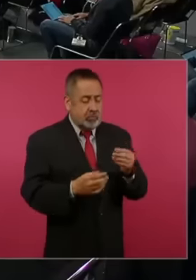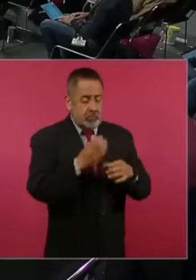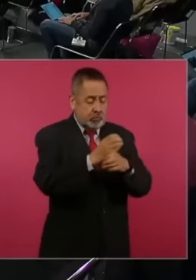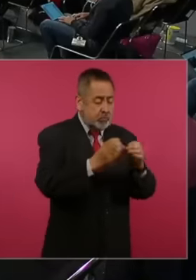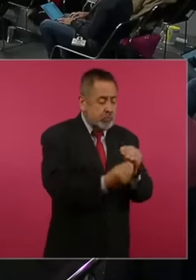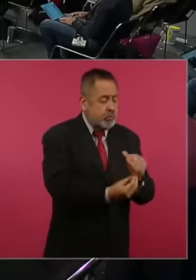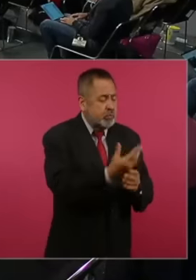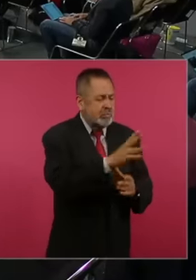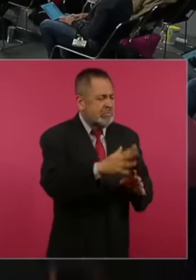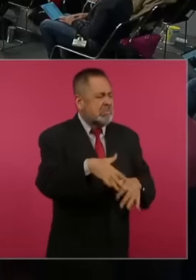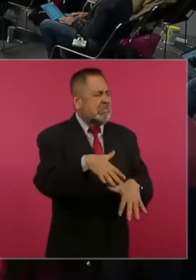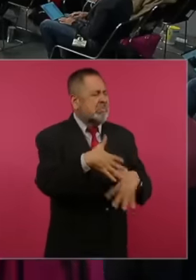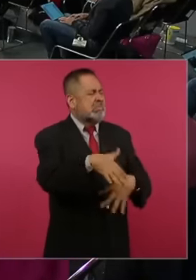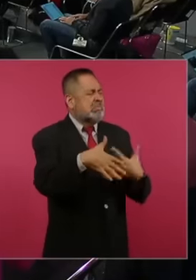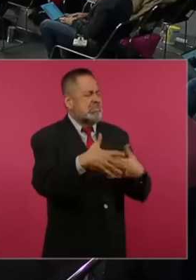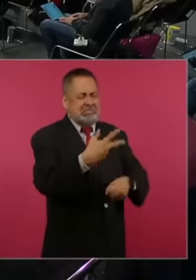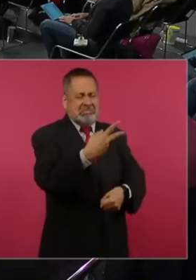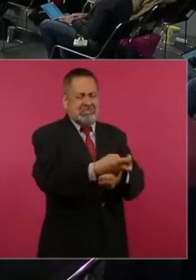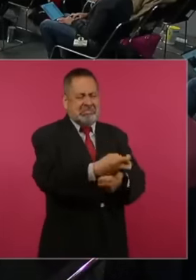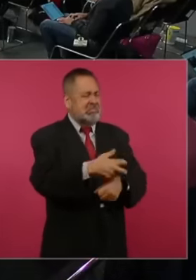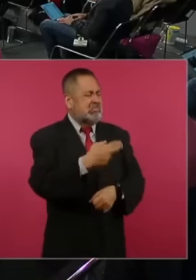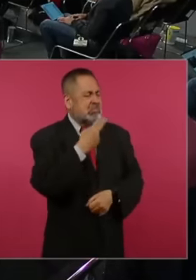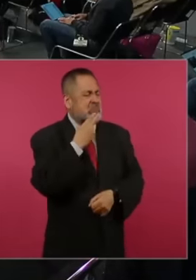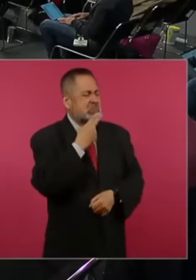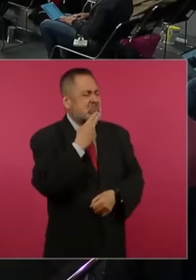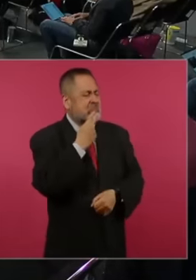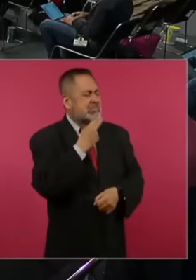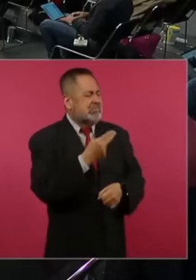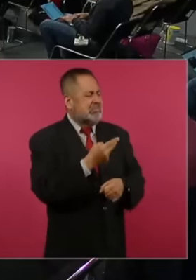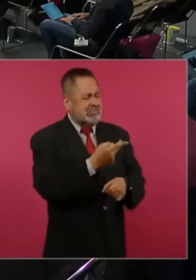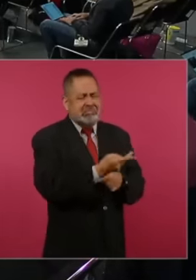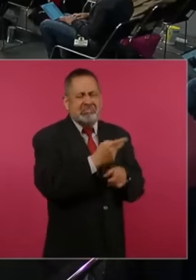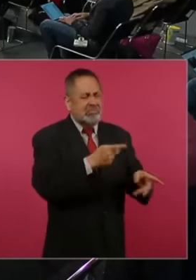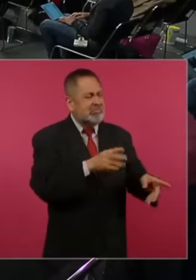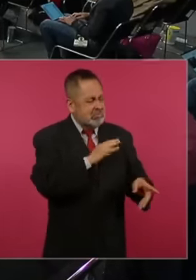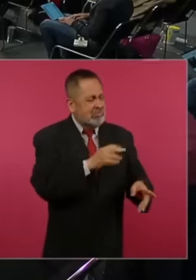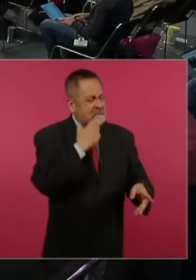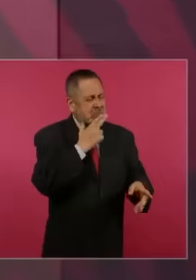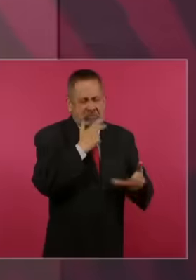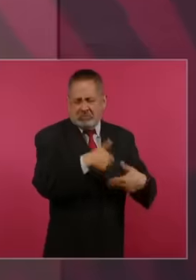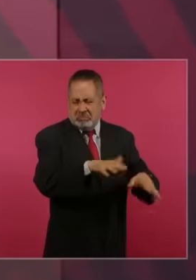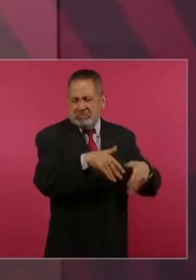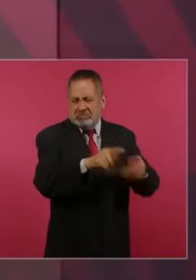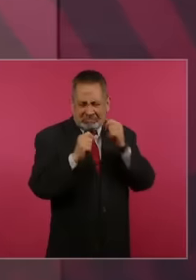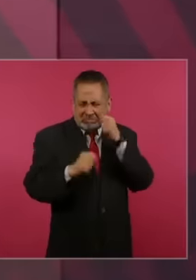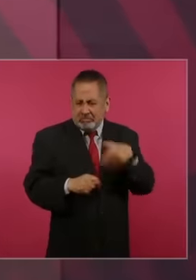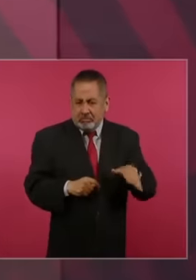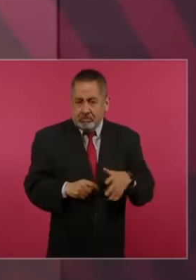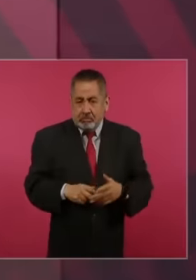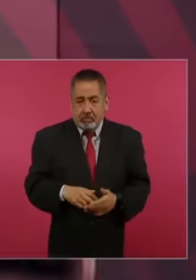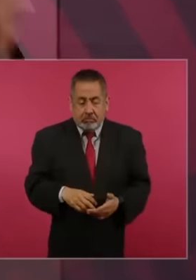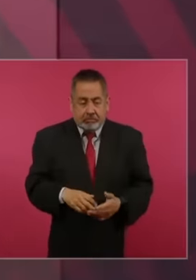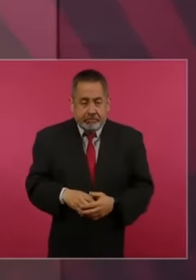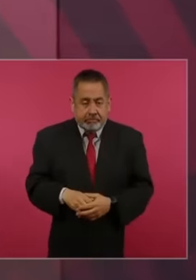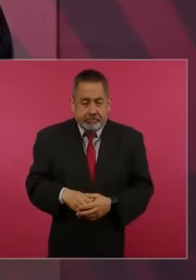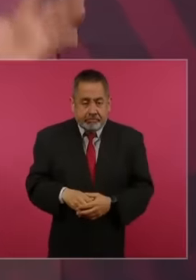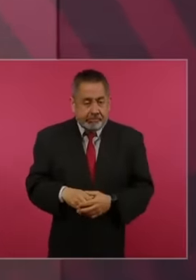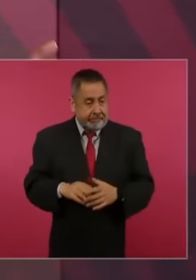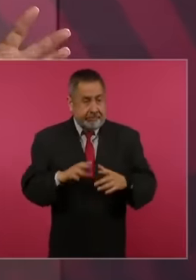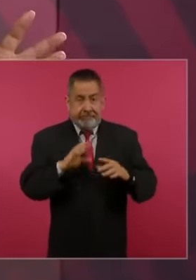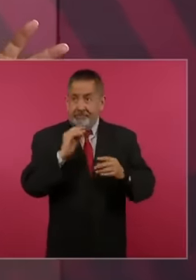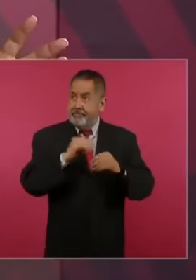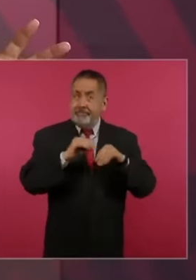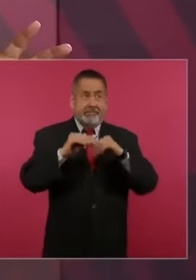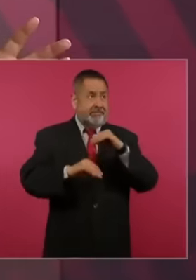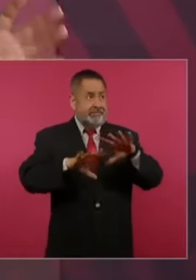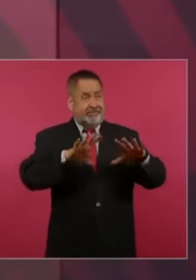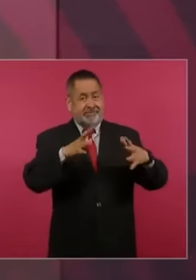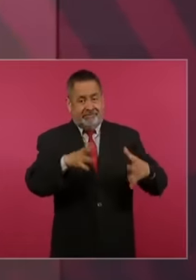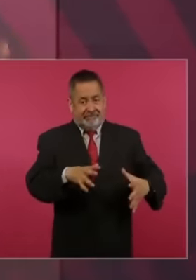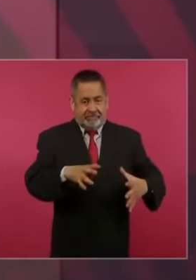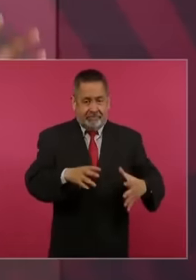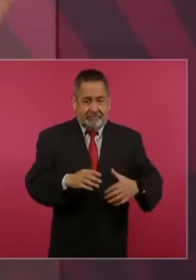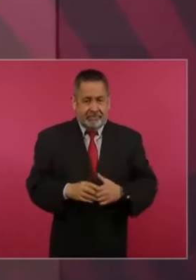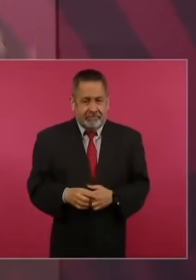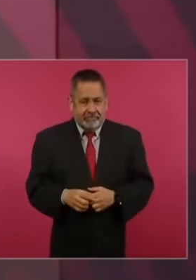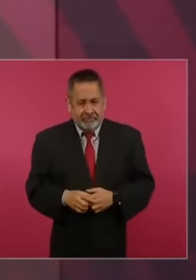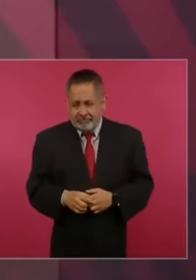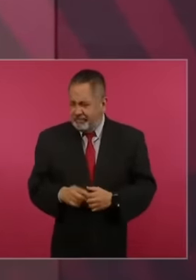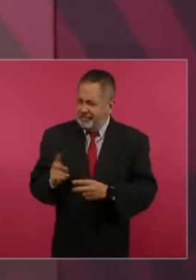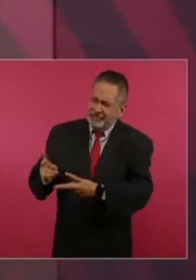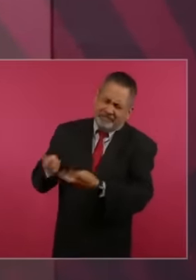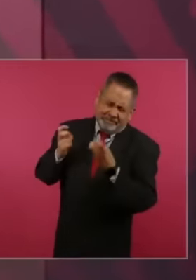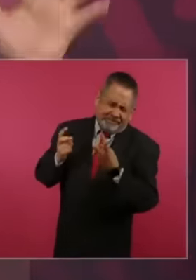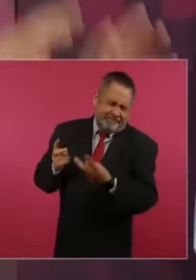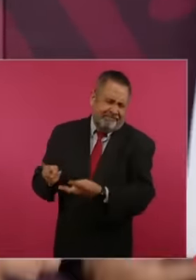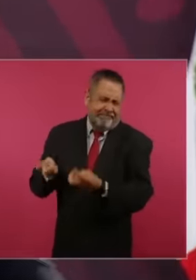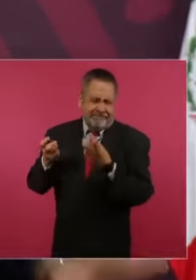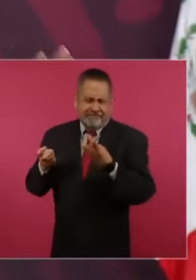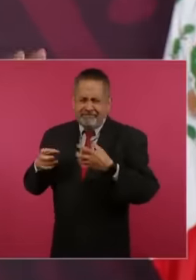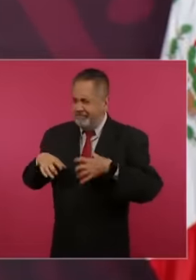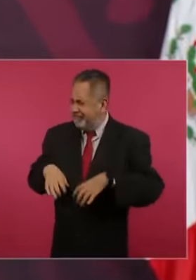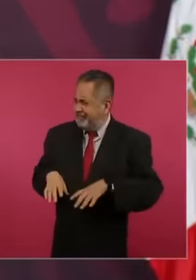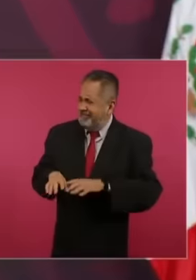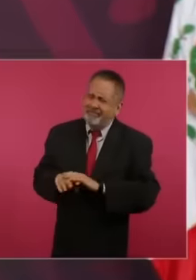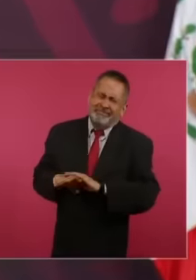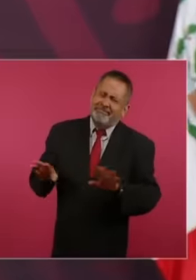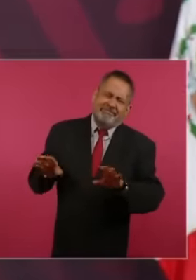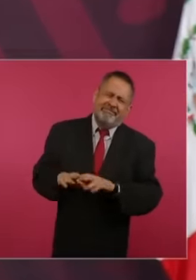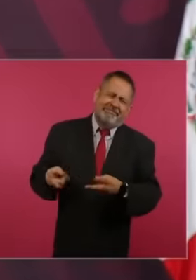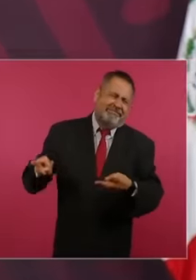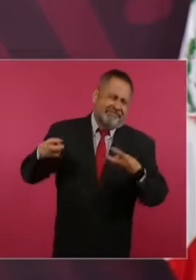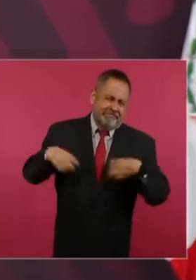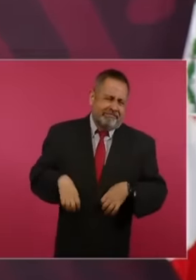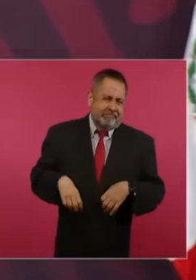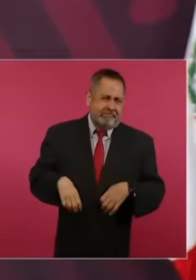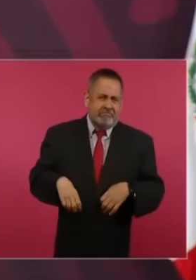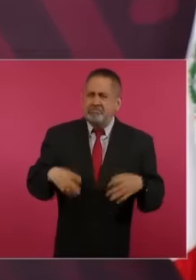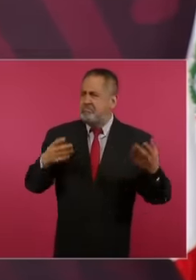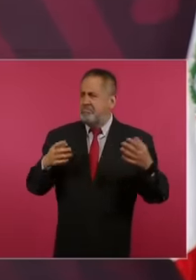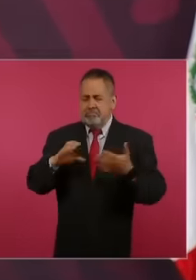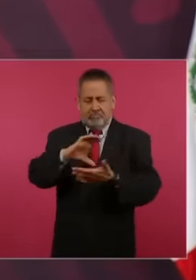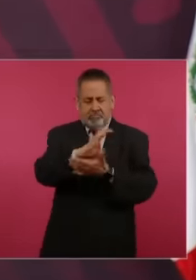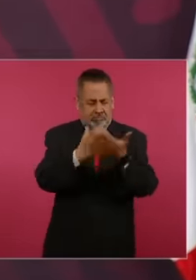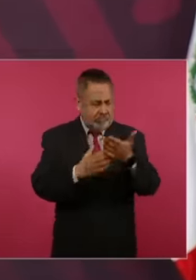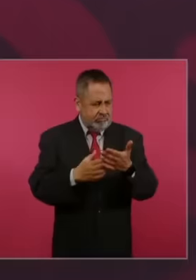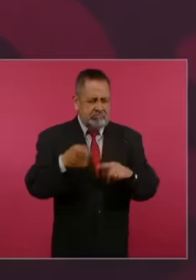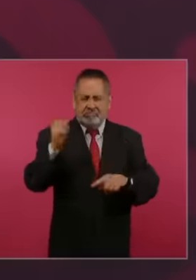use used parts and when they got tired of stealing the contract was canceled.